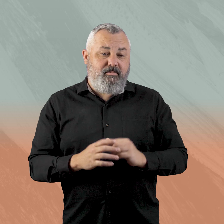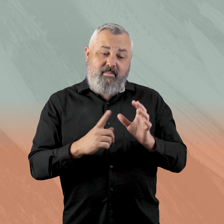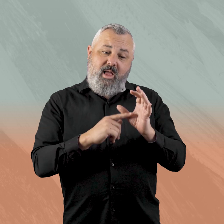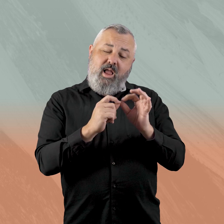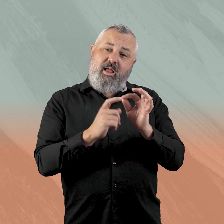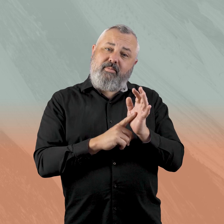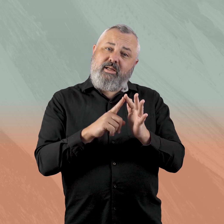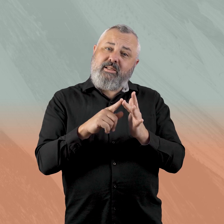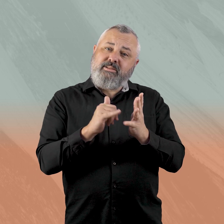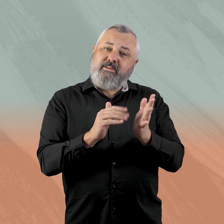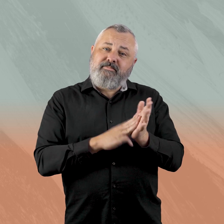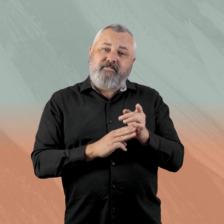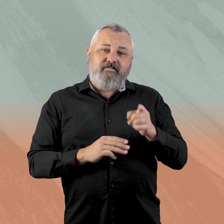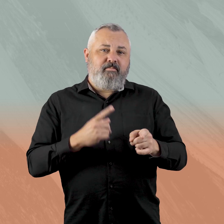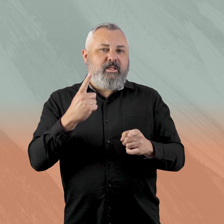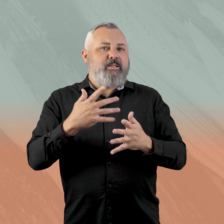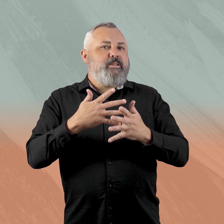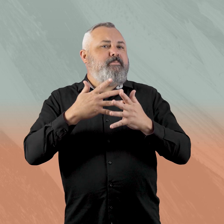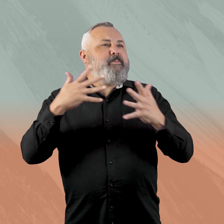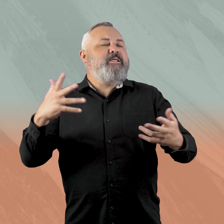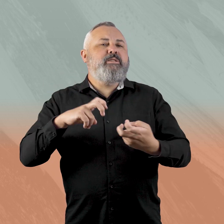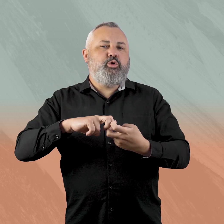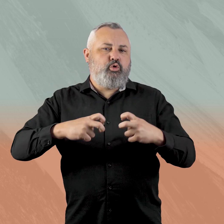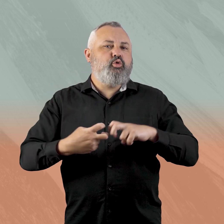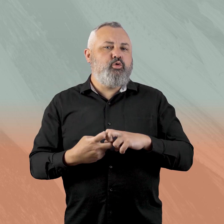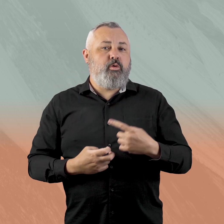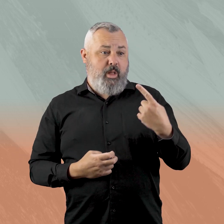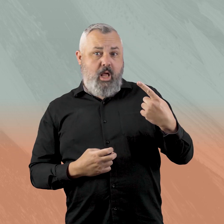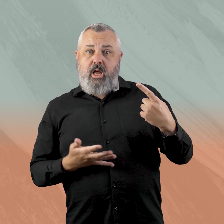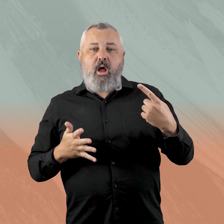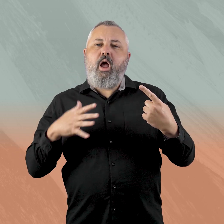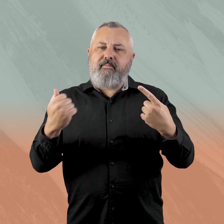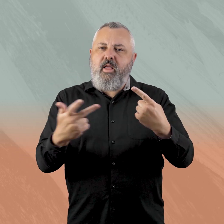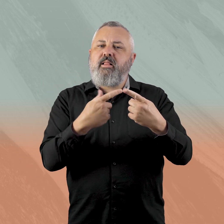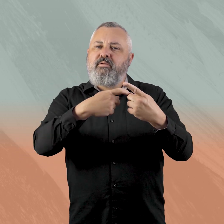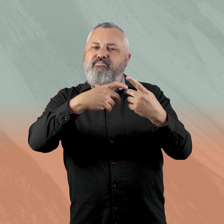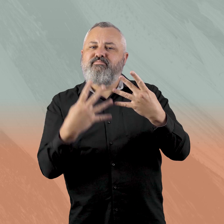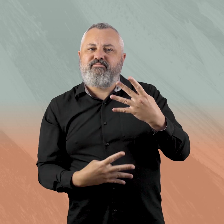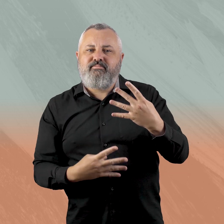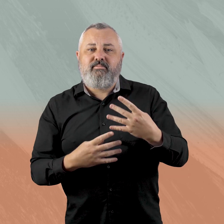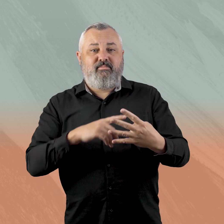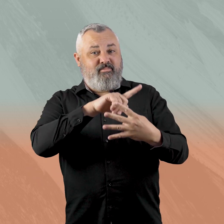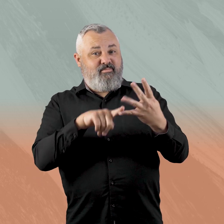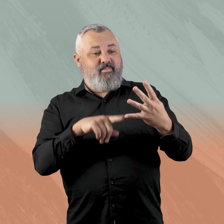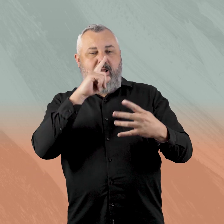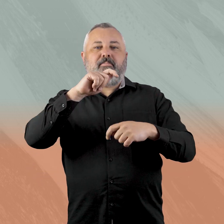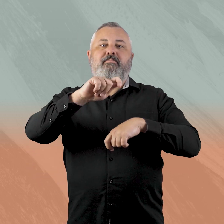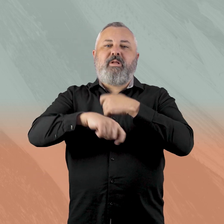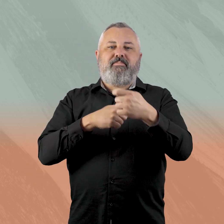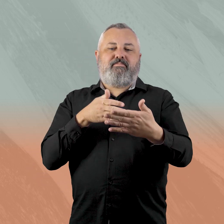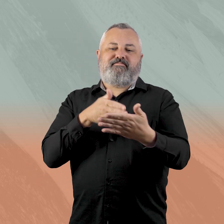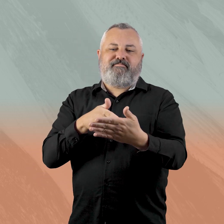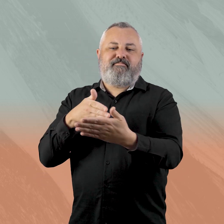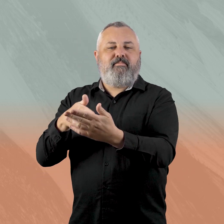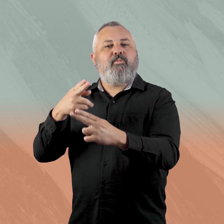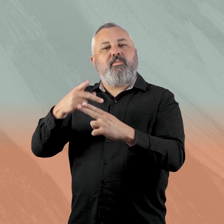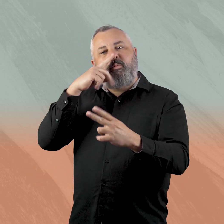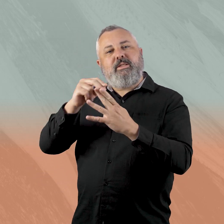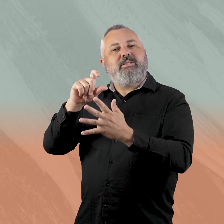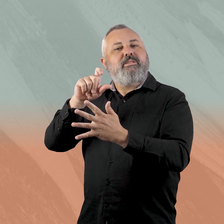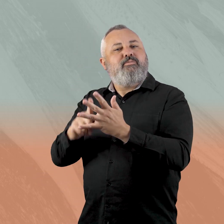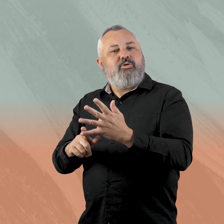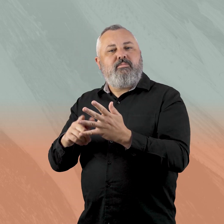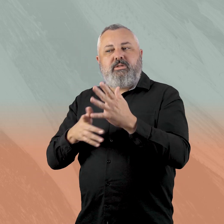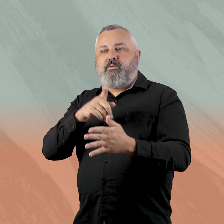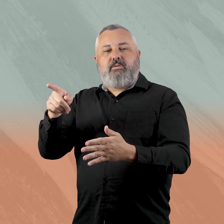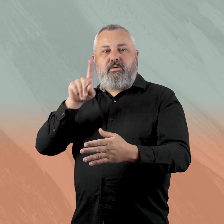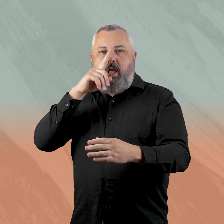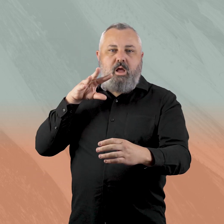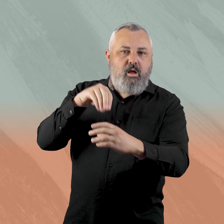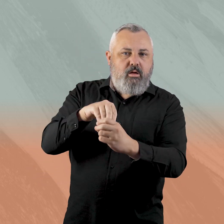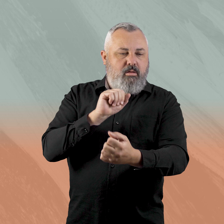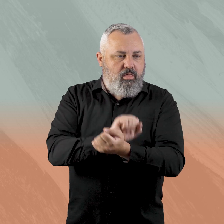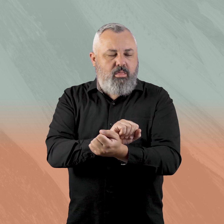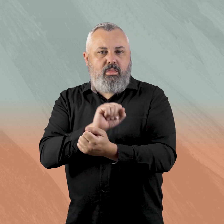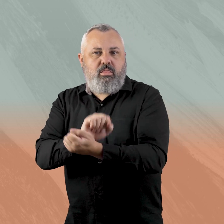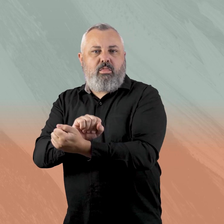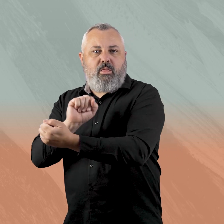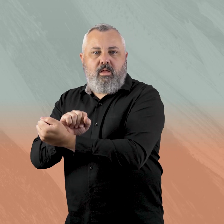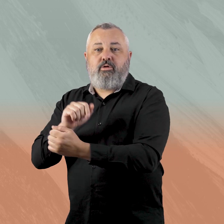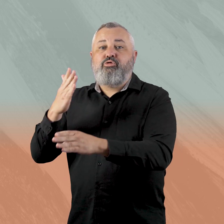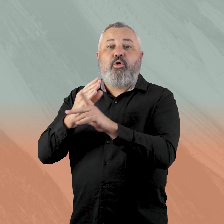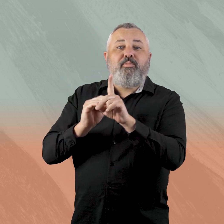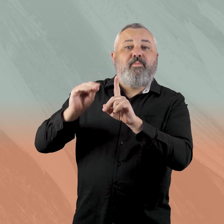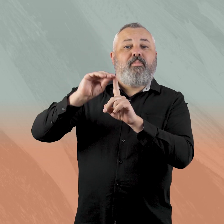Ableism is part of a larger framework of issues that pose significant barriers to participation, career development and